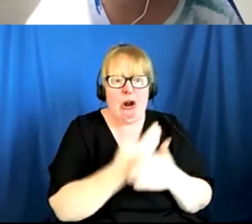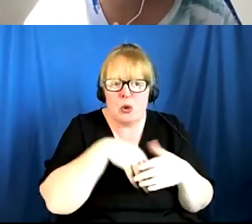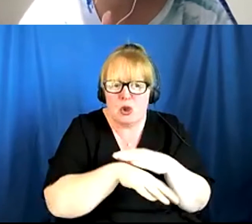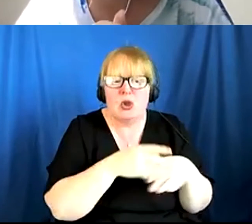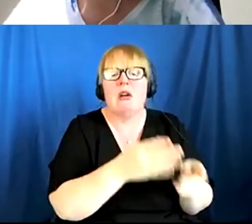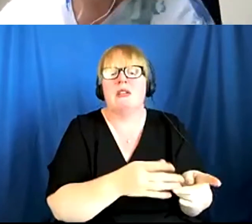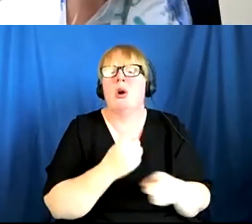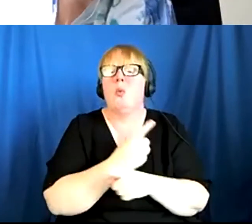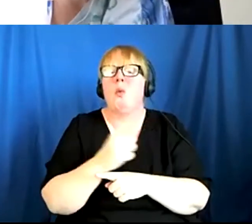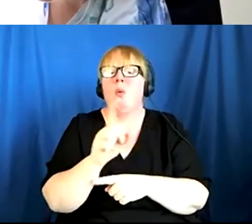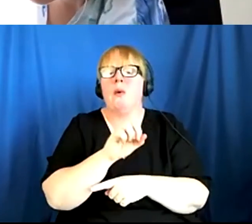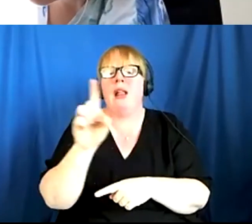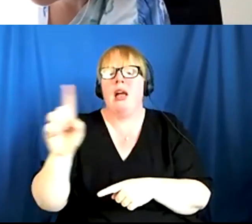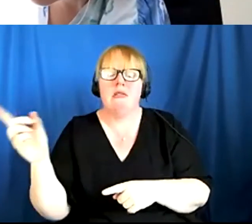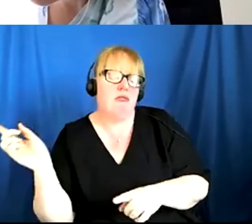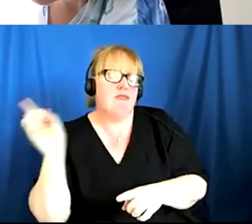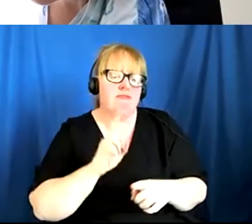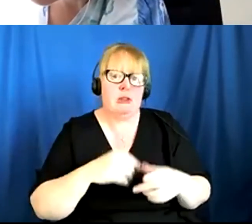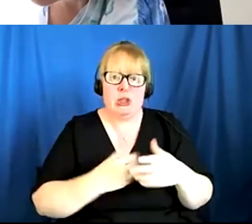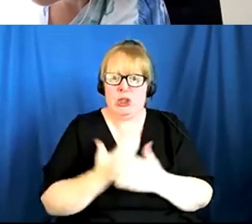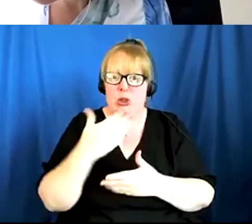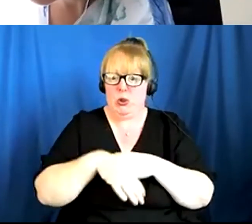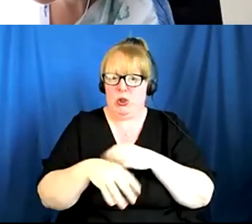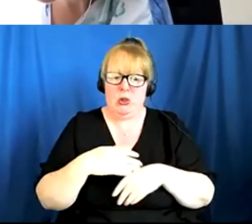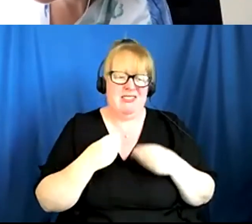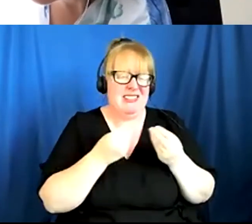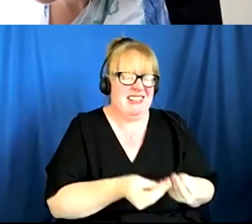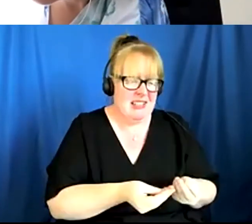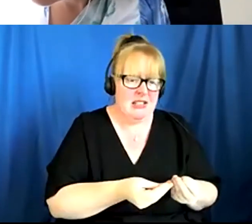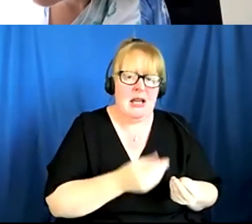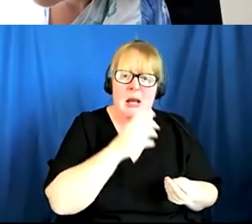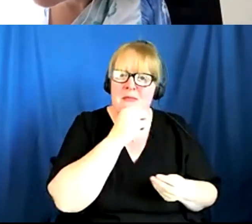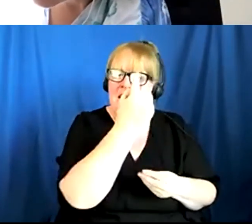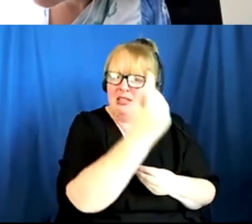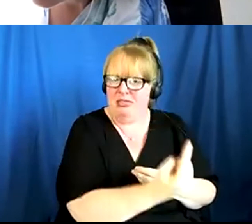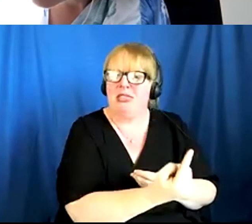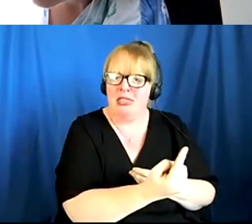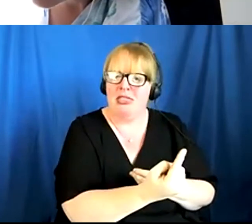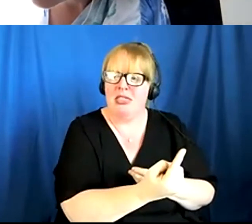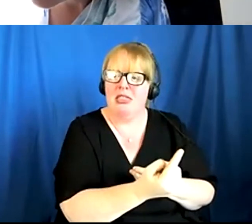And then I came back, and he was there a week later, and I came down with his shoes.